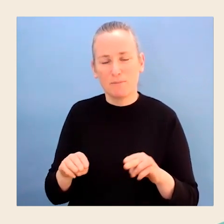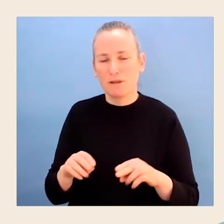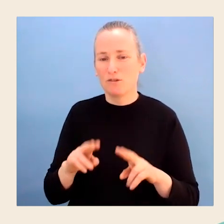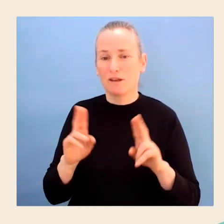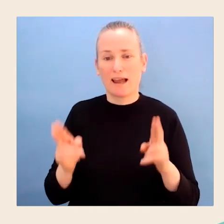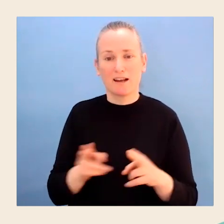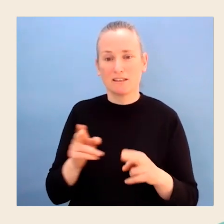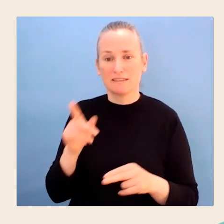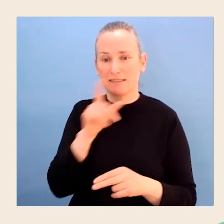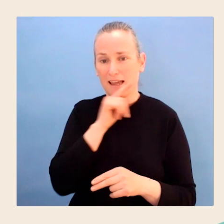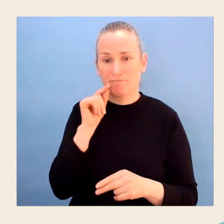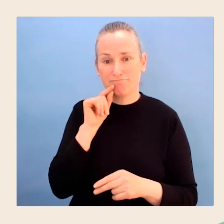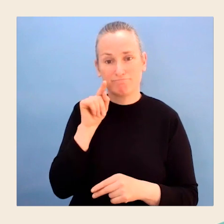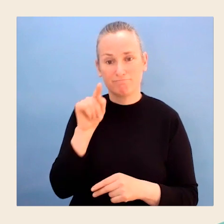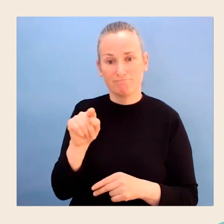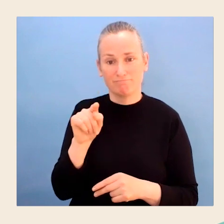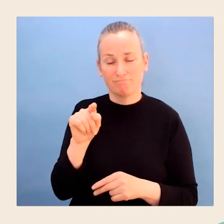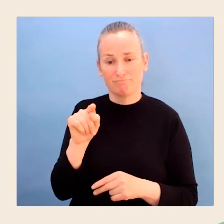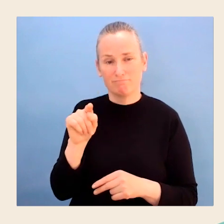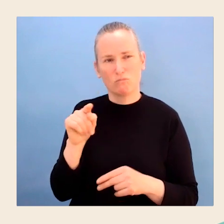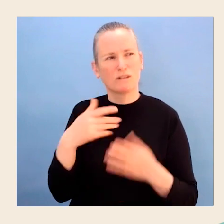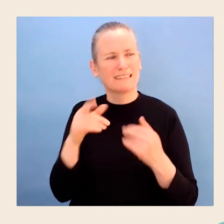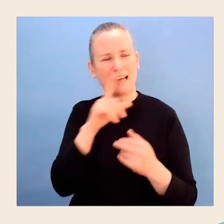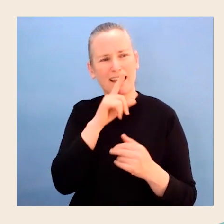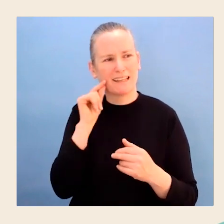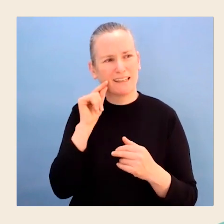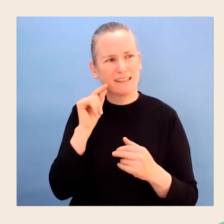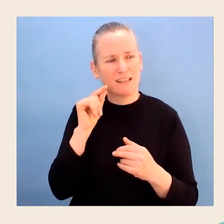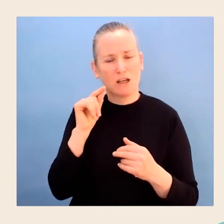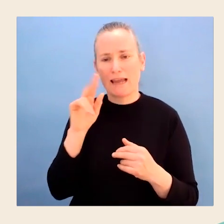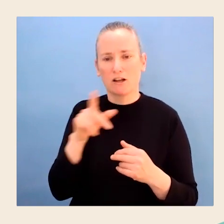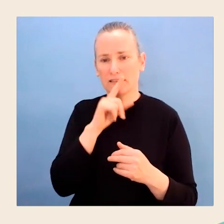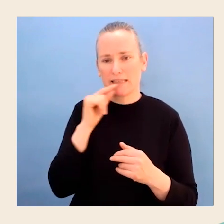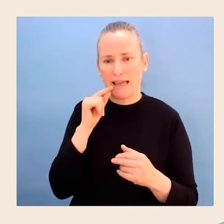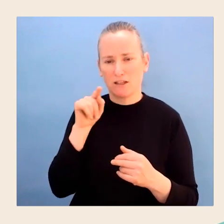well, I'm just going to say you can't call yourself an ally or an activist